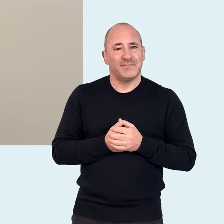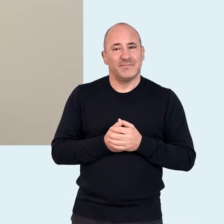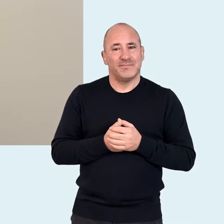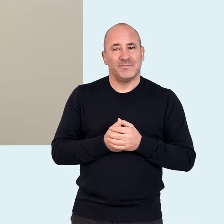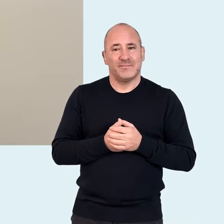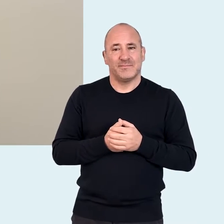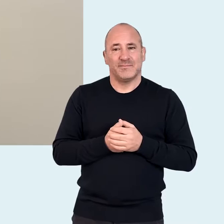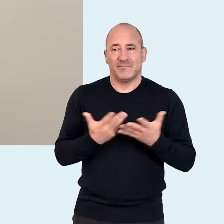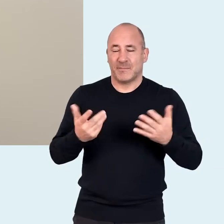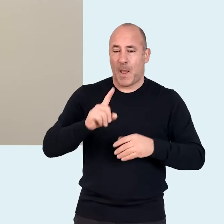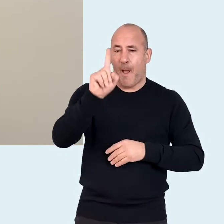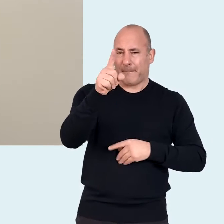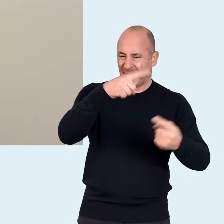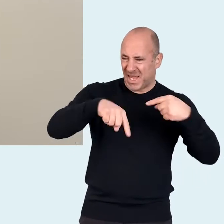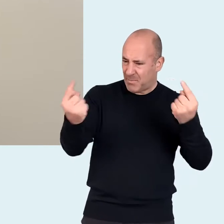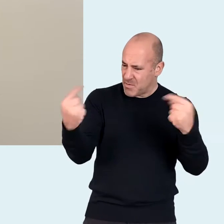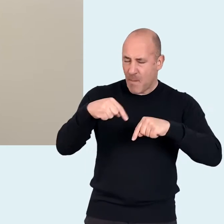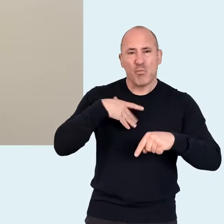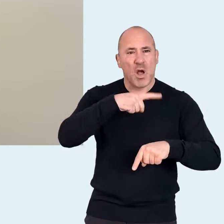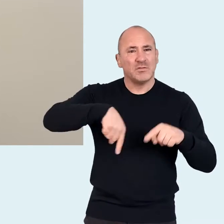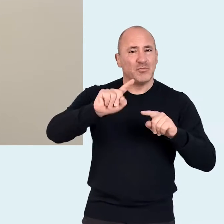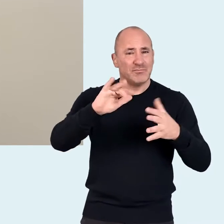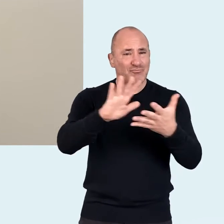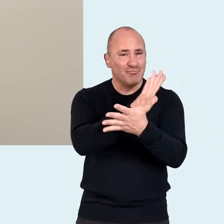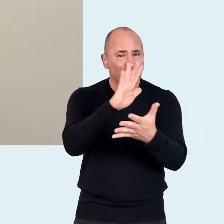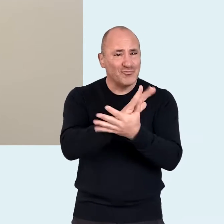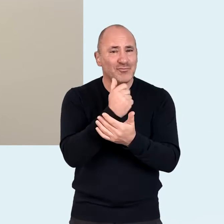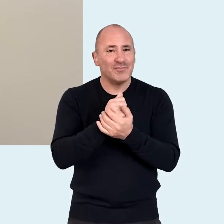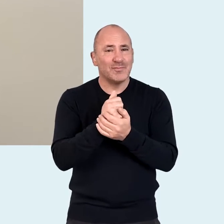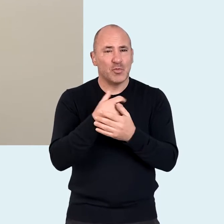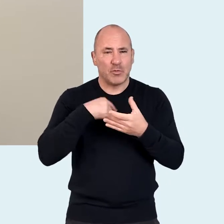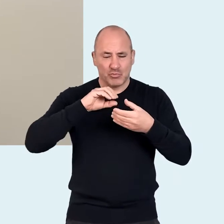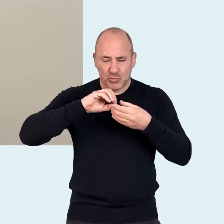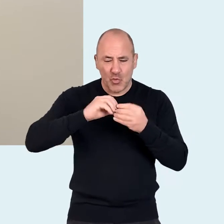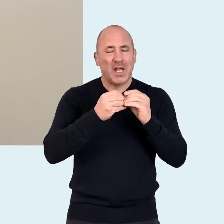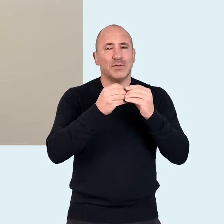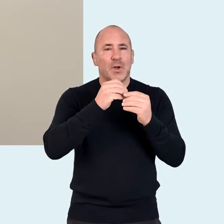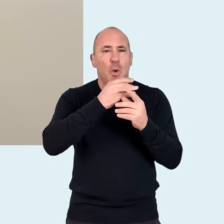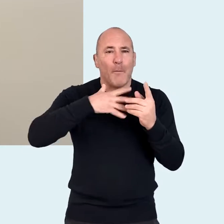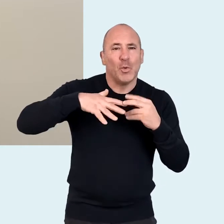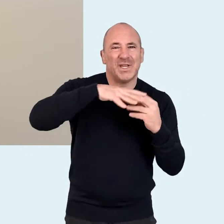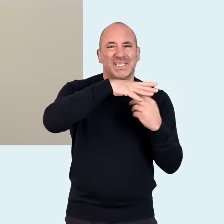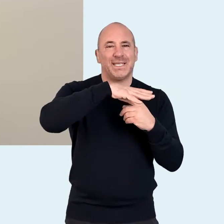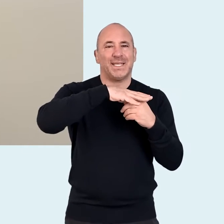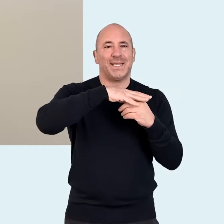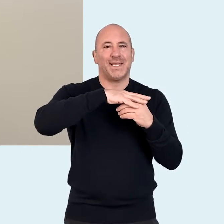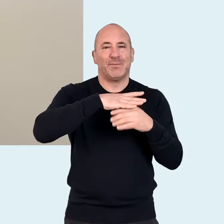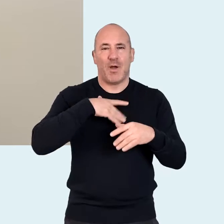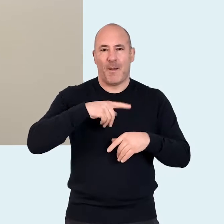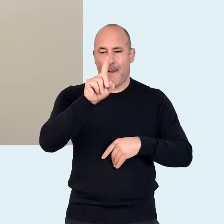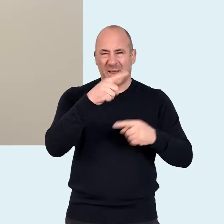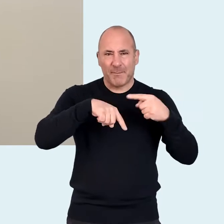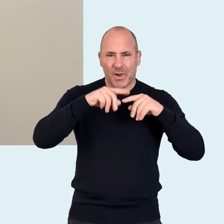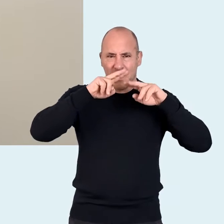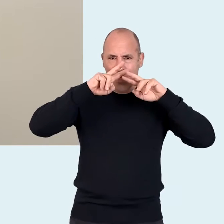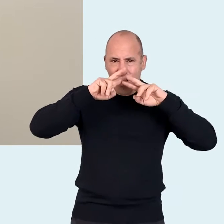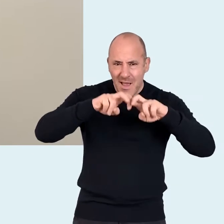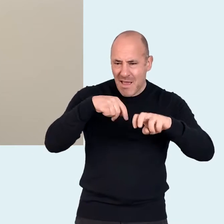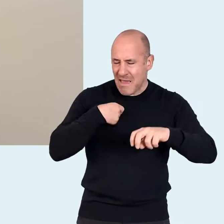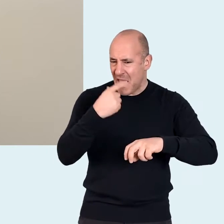for everybody. I want people to have fun, I want to build community, and I want people